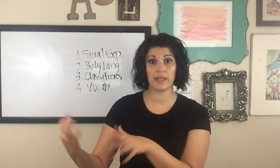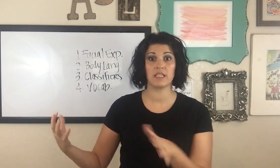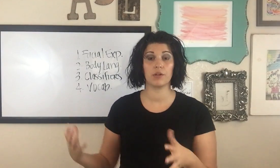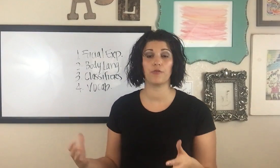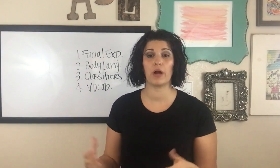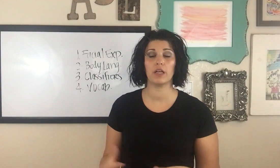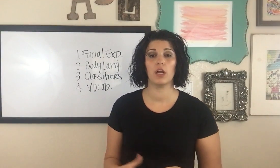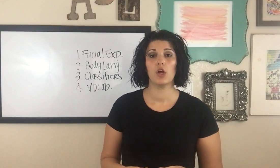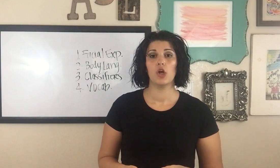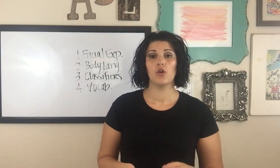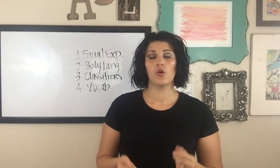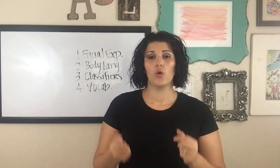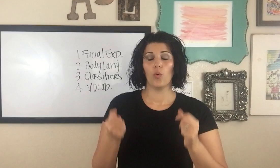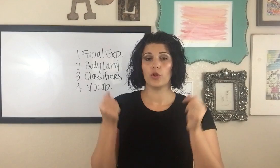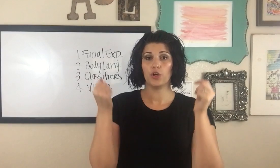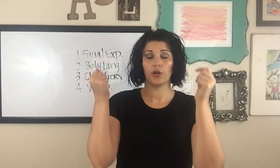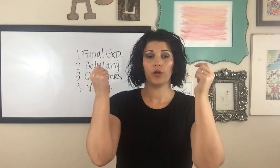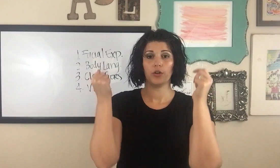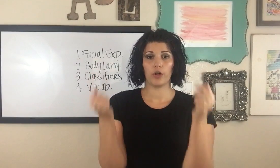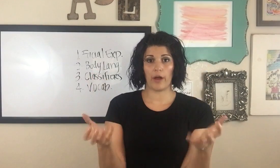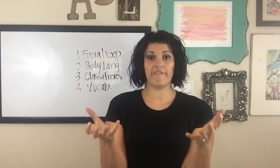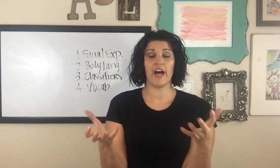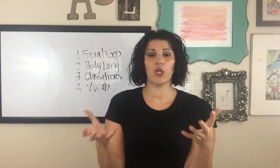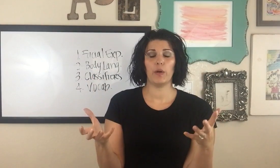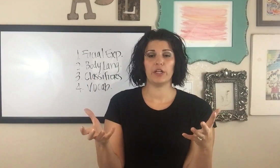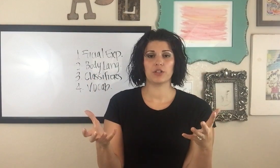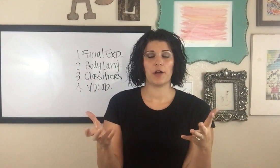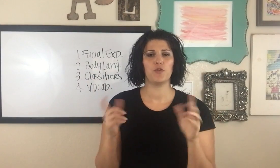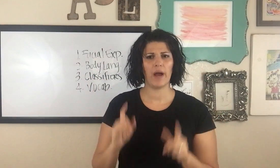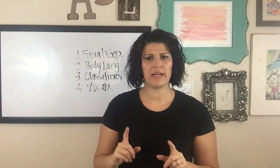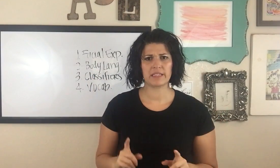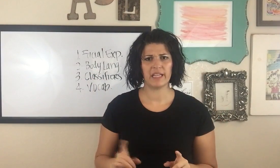practicing with your friend, when you're evaluating yourself, you ask,